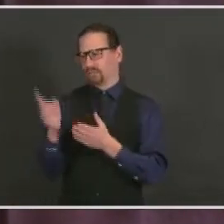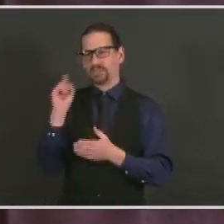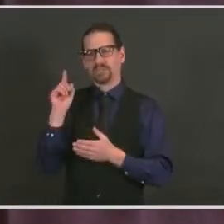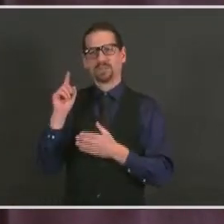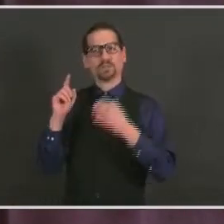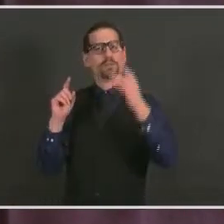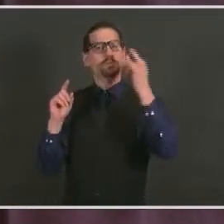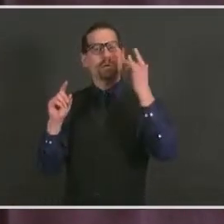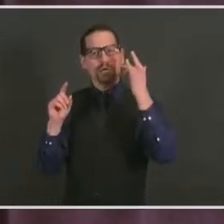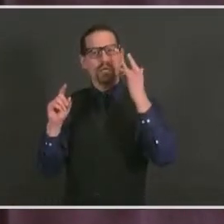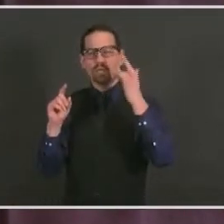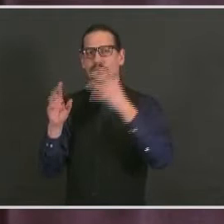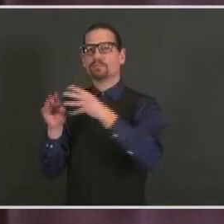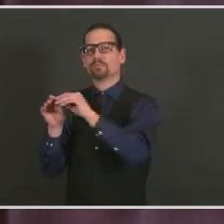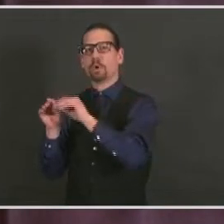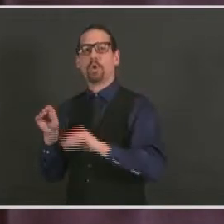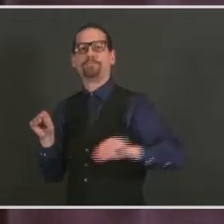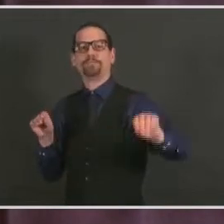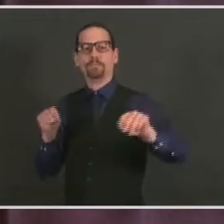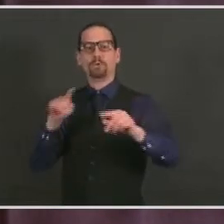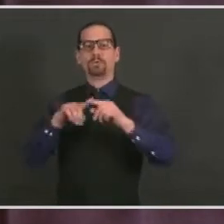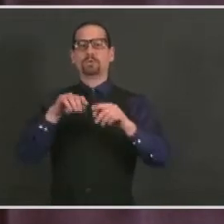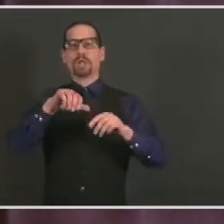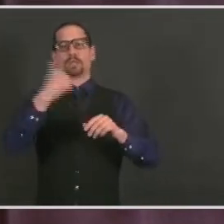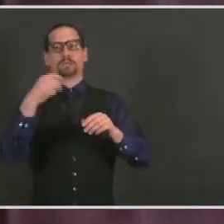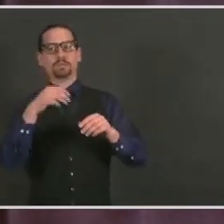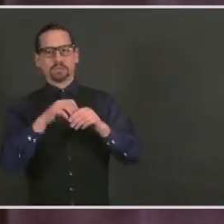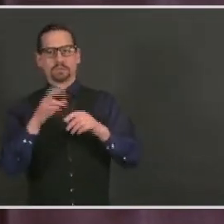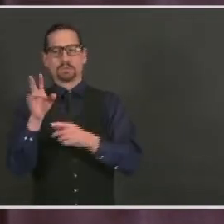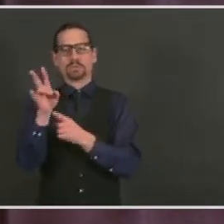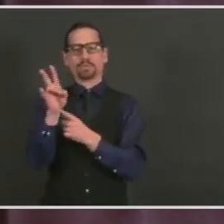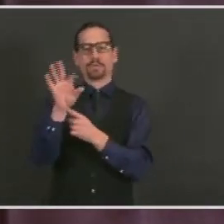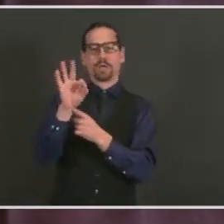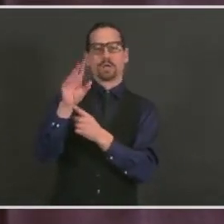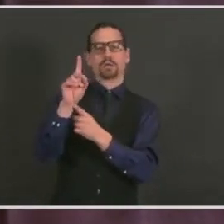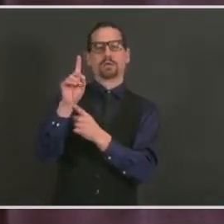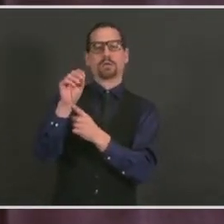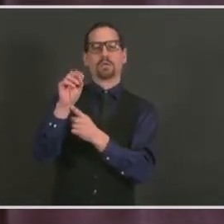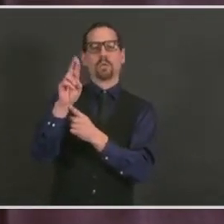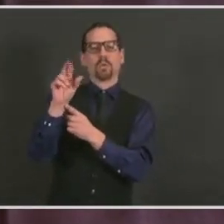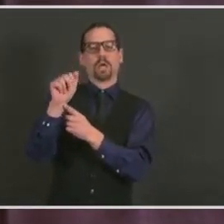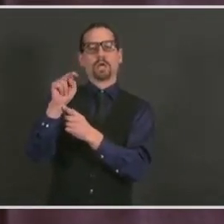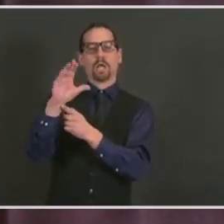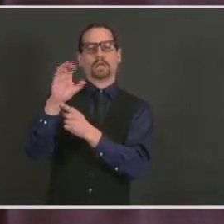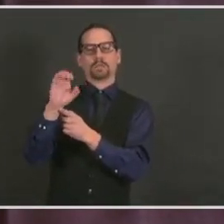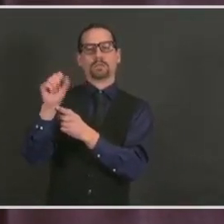THE TESTING SITE AT THE DUNK CLOSED LAST WEEK. WE HAVE OPENED A NEW TESTING SITE IN DOWNTOWN PROVIDENCE AT 79